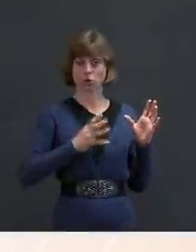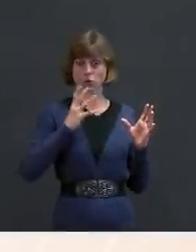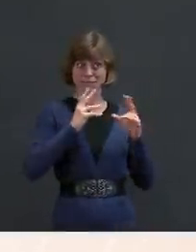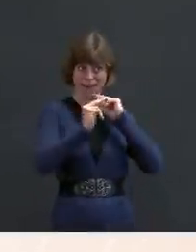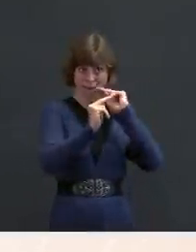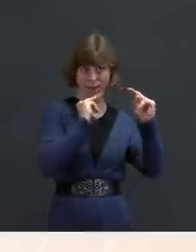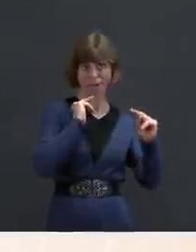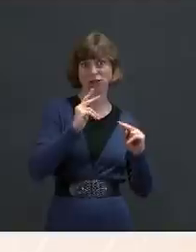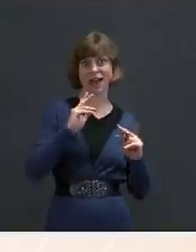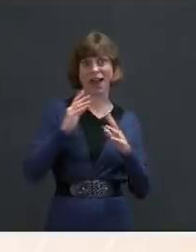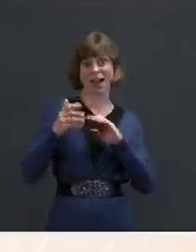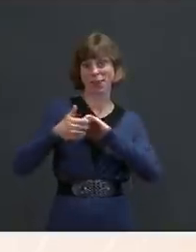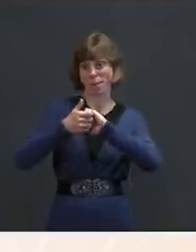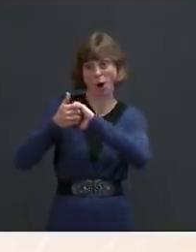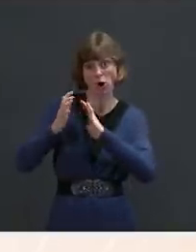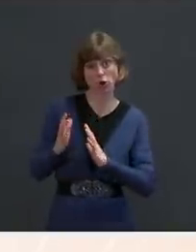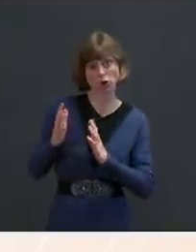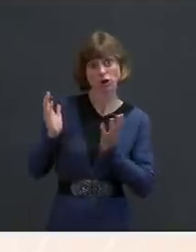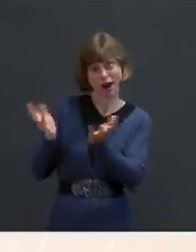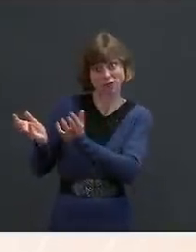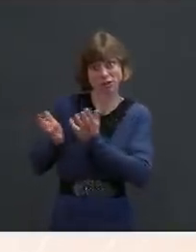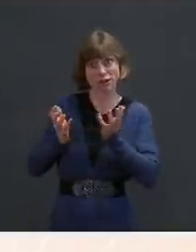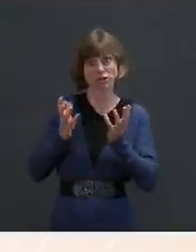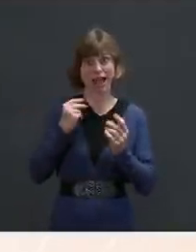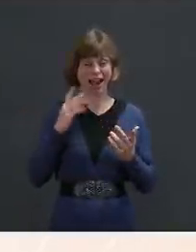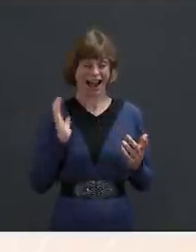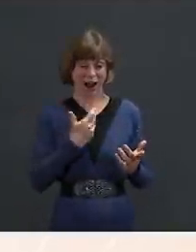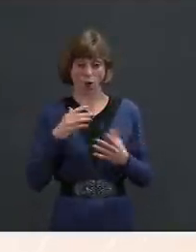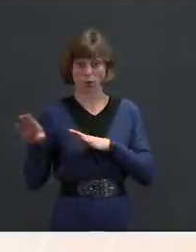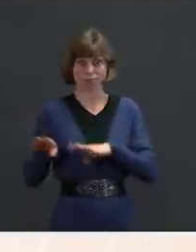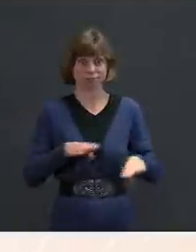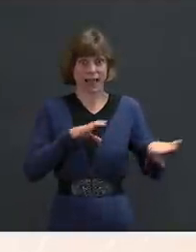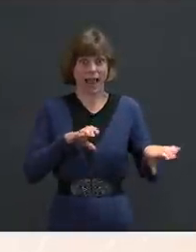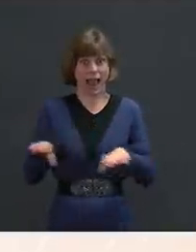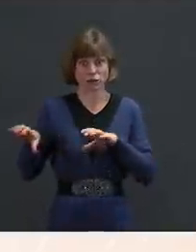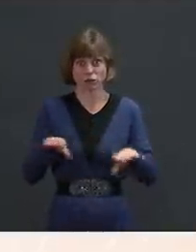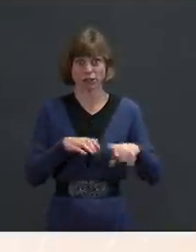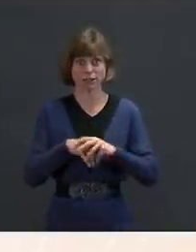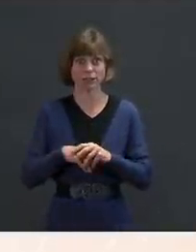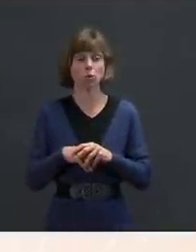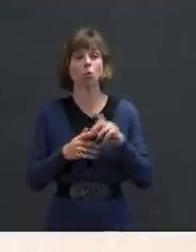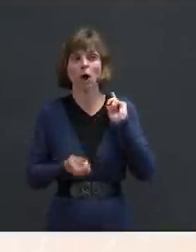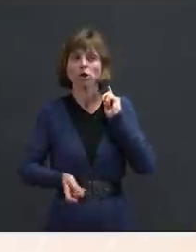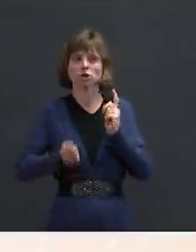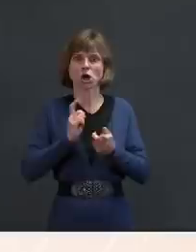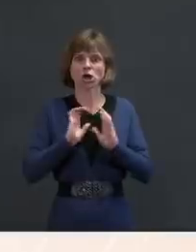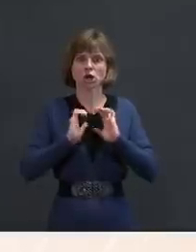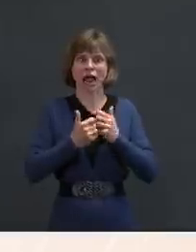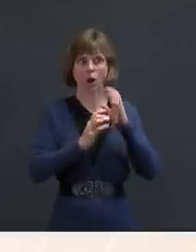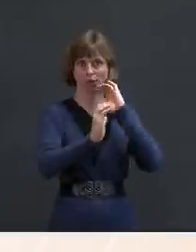and through our actions. And that includes a change in how we are communicating with the Saudis,